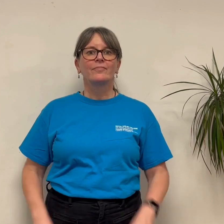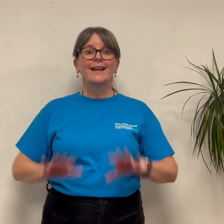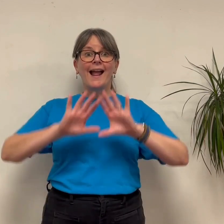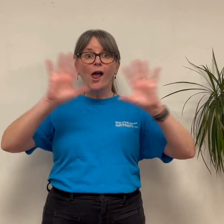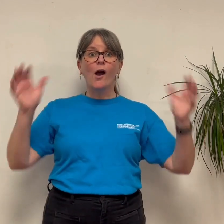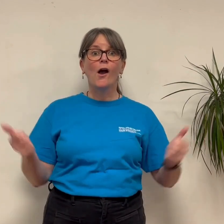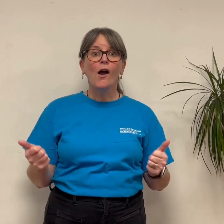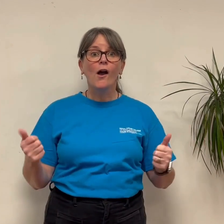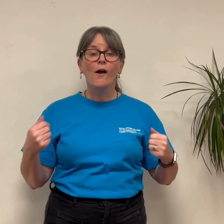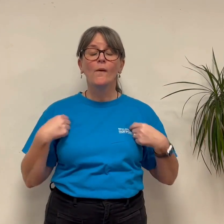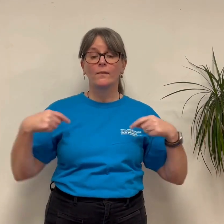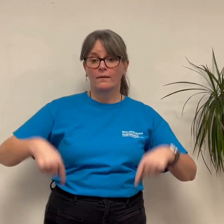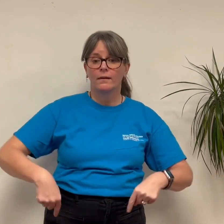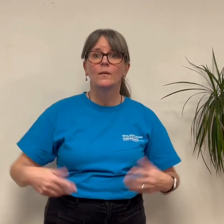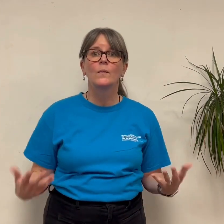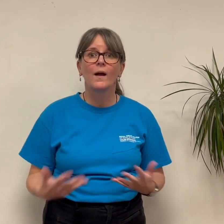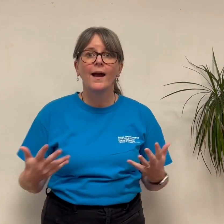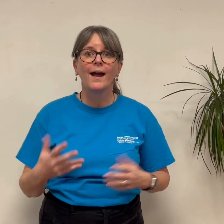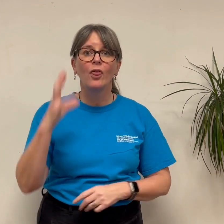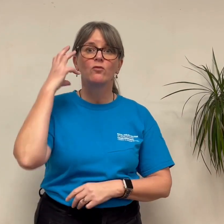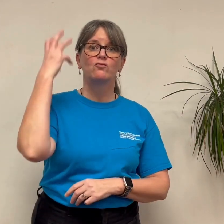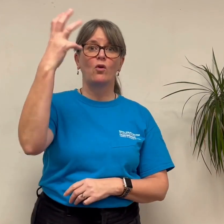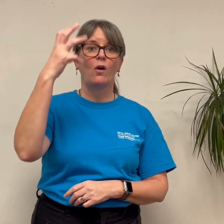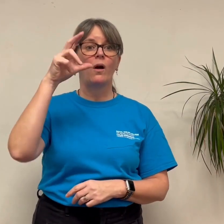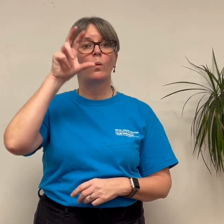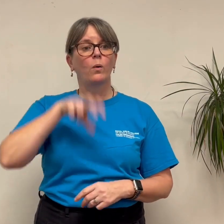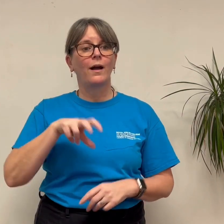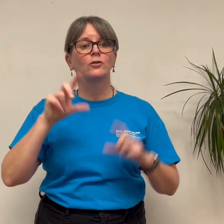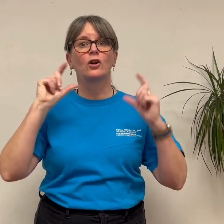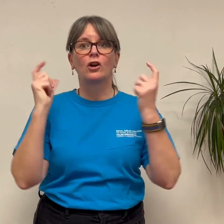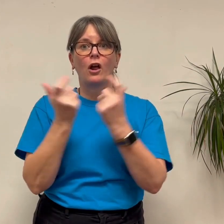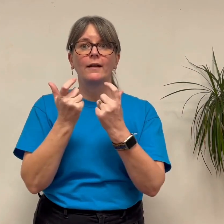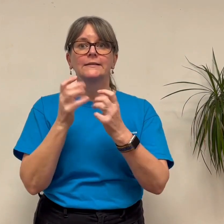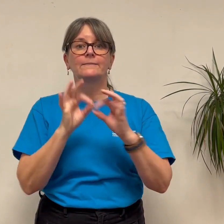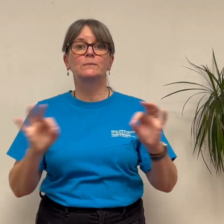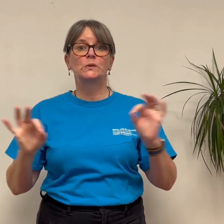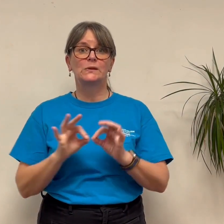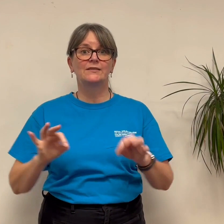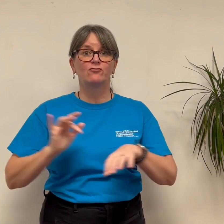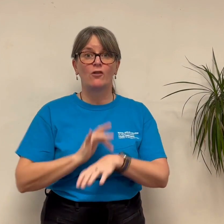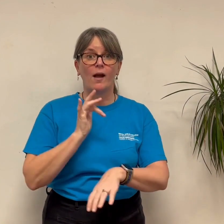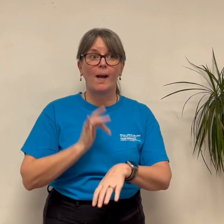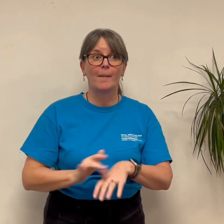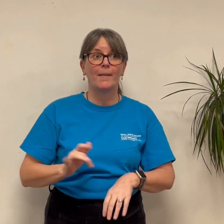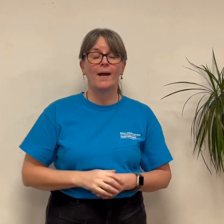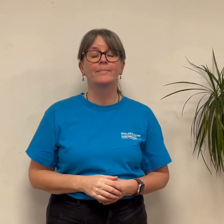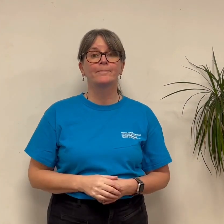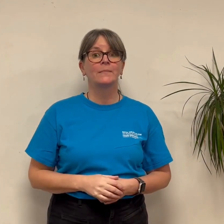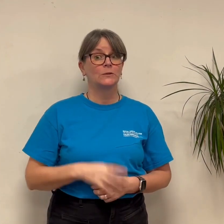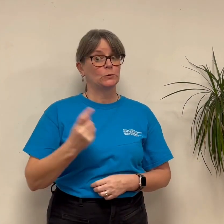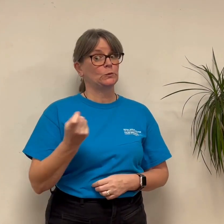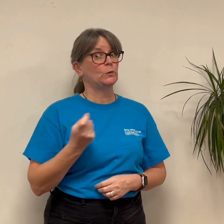Hello I'm here at the Royal Welsh College of Music & Drama